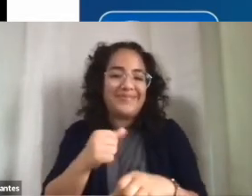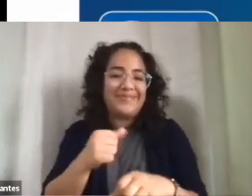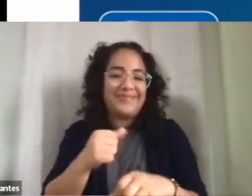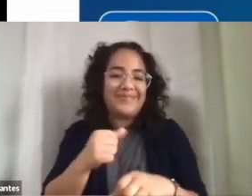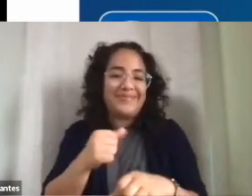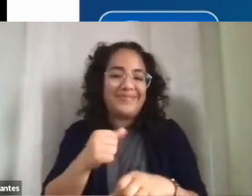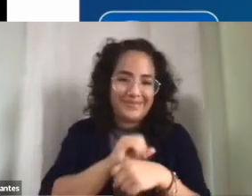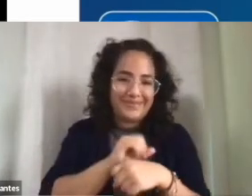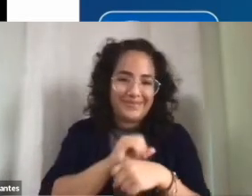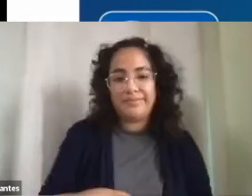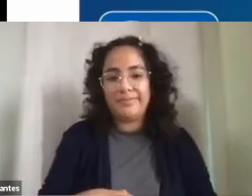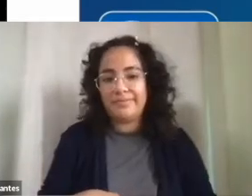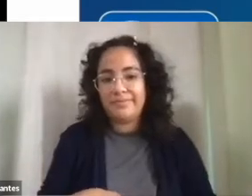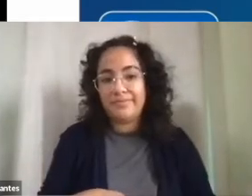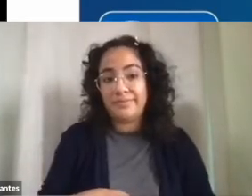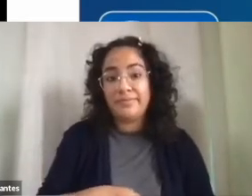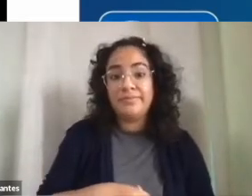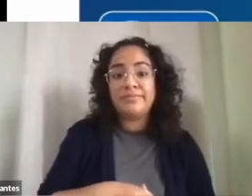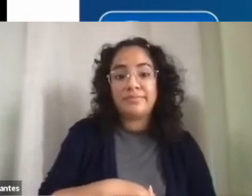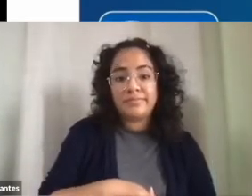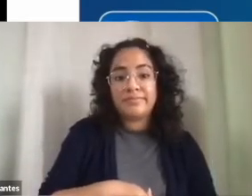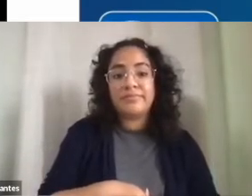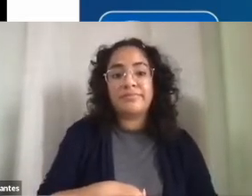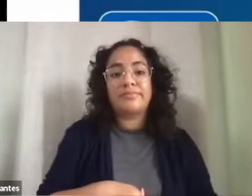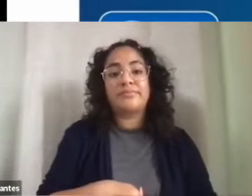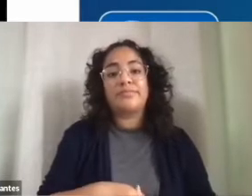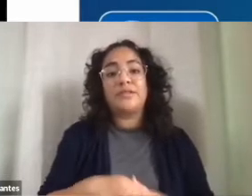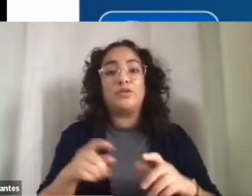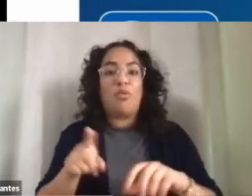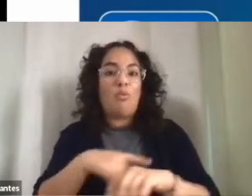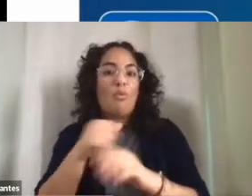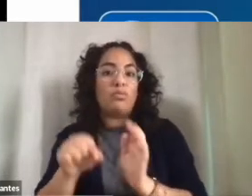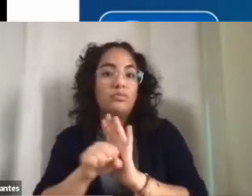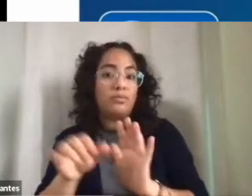so it's hard to know where we're at right now whether this is going to turn out to be all